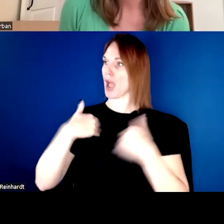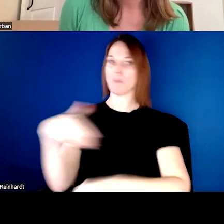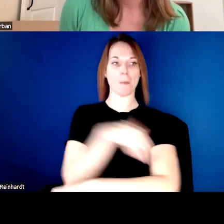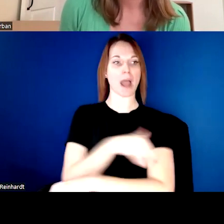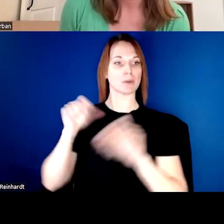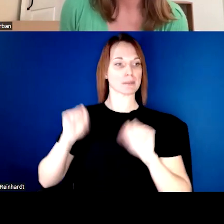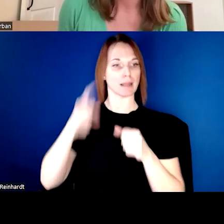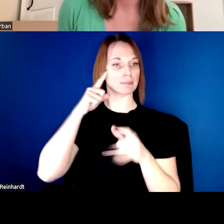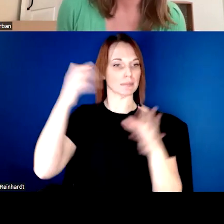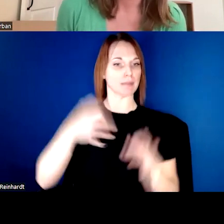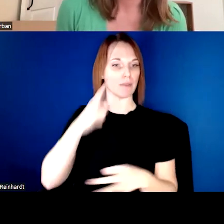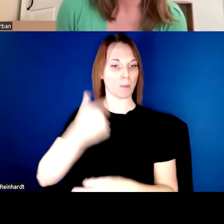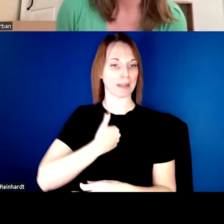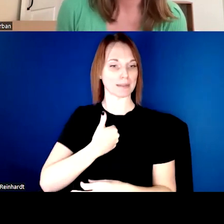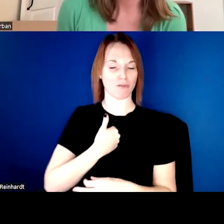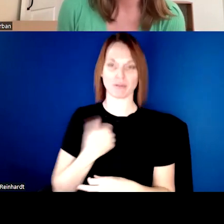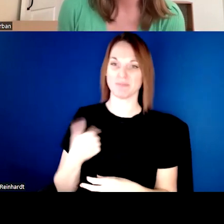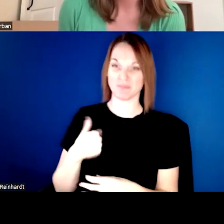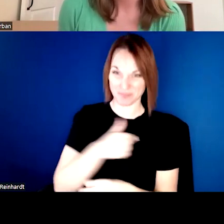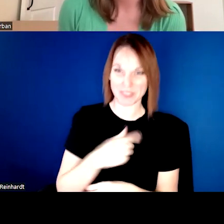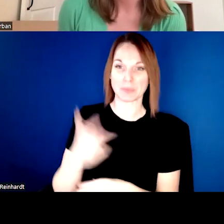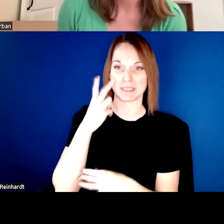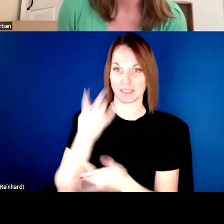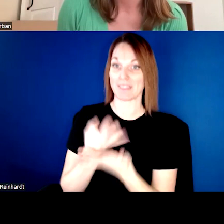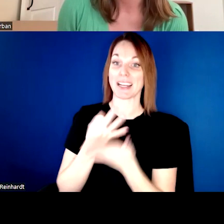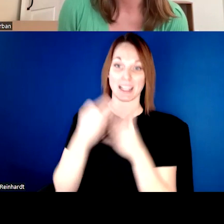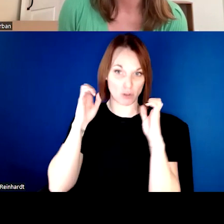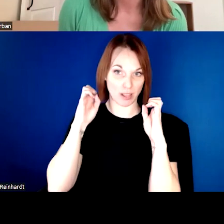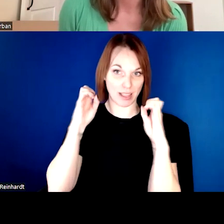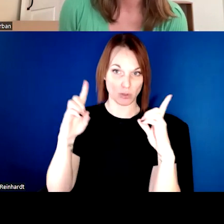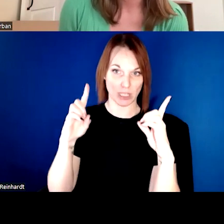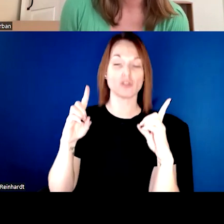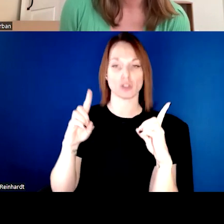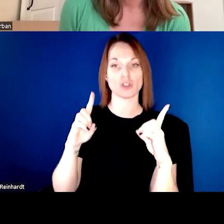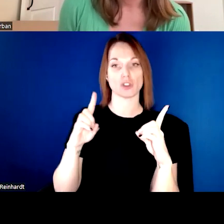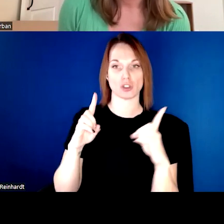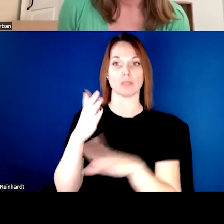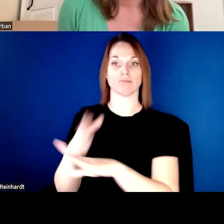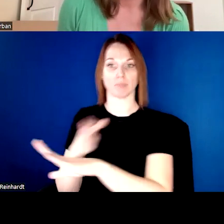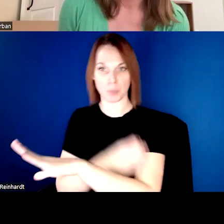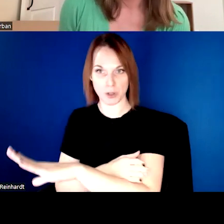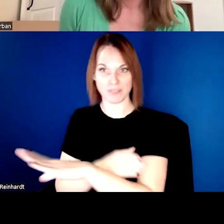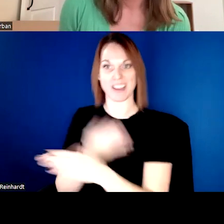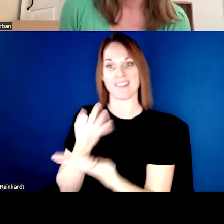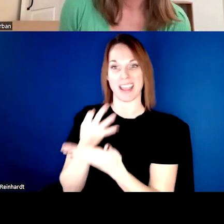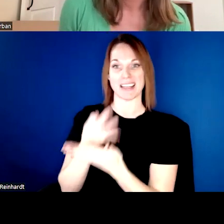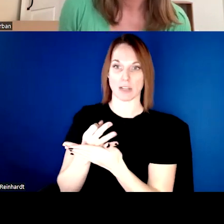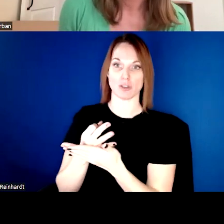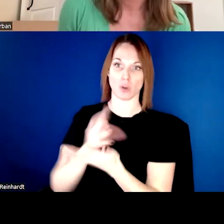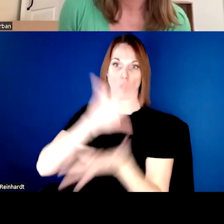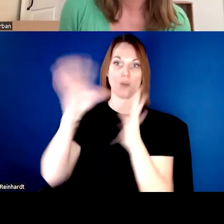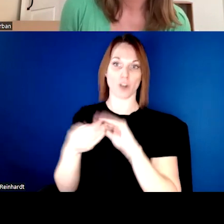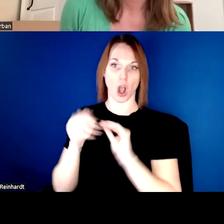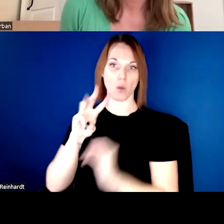do find that financial education does improve financial well-being overall. But that said,